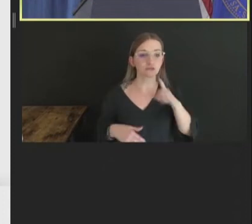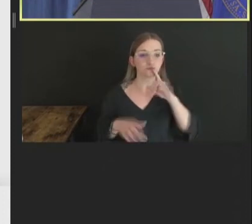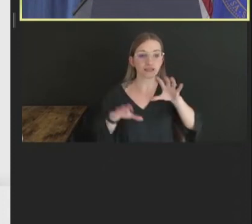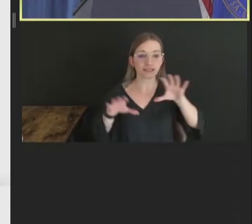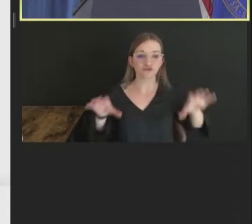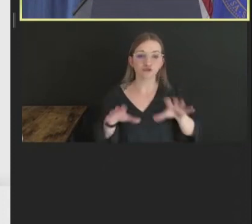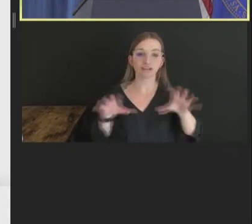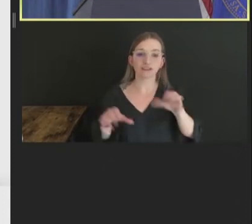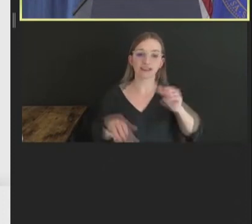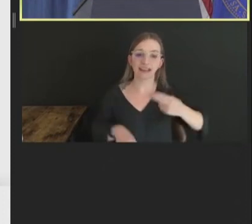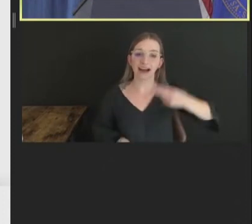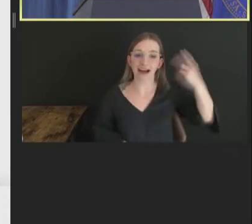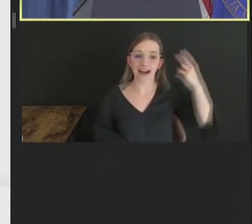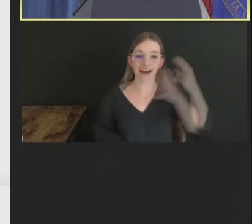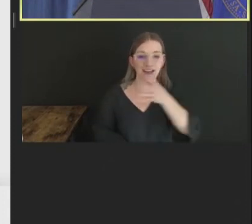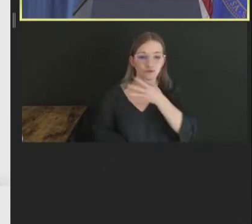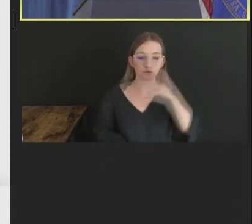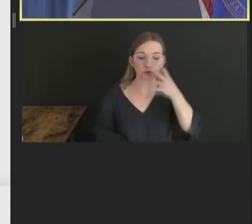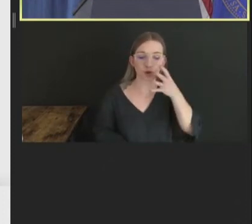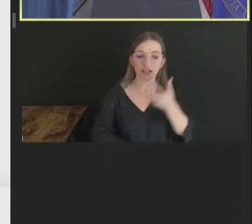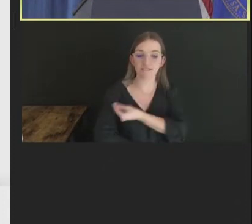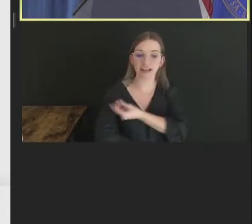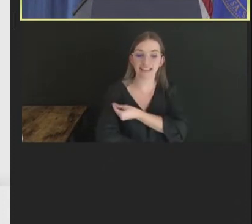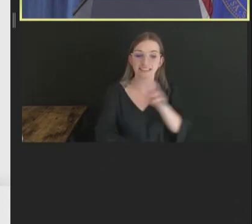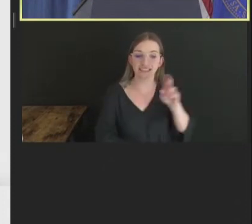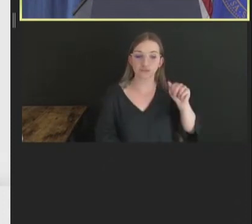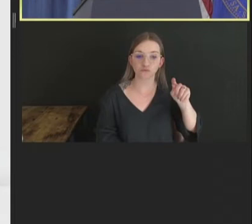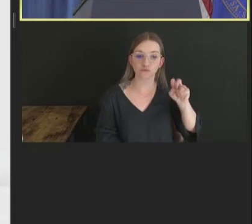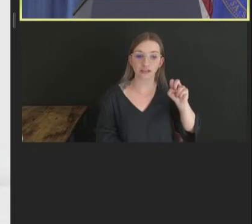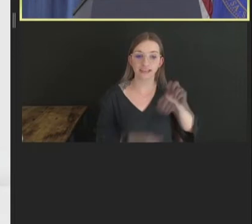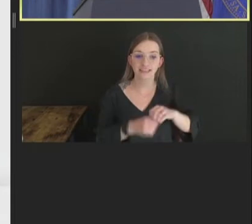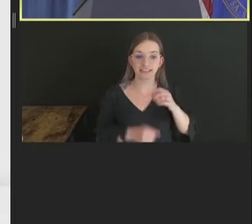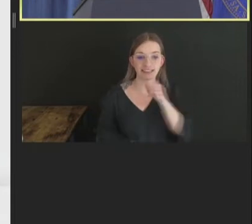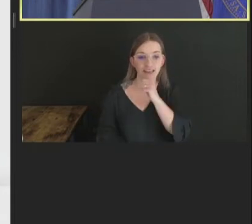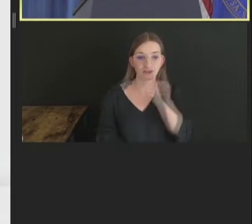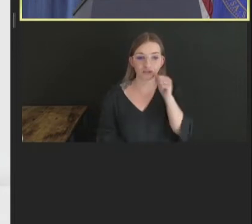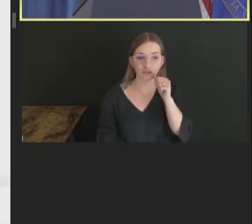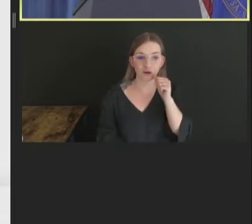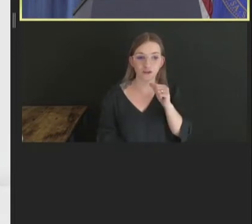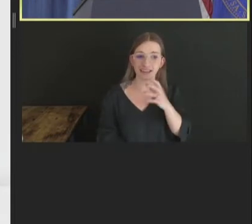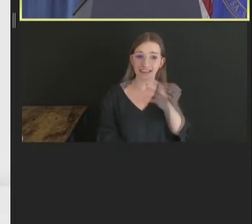rates in Arizona, and I really want to call that out because, tragically, we hear about the,